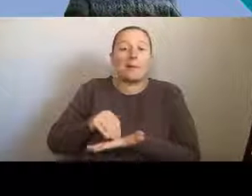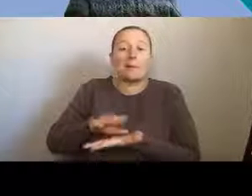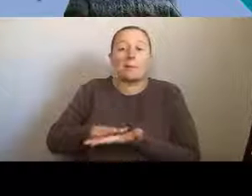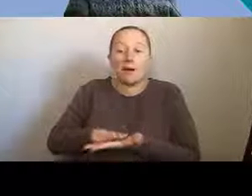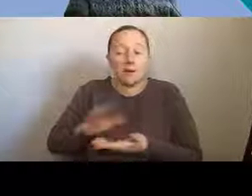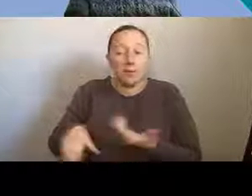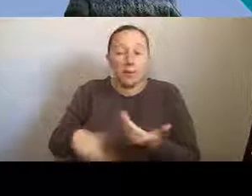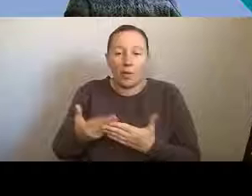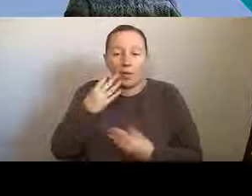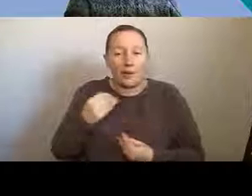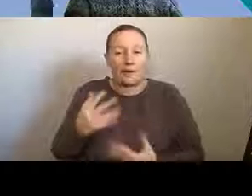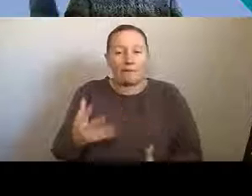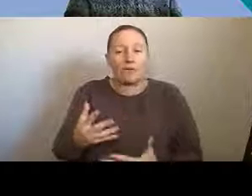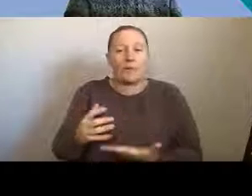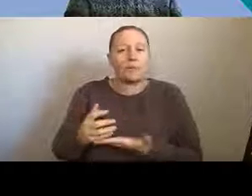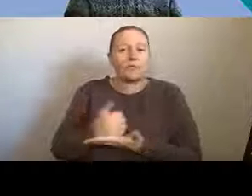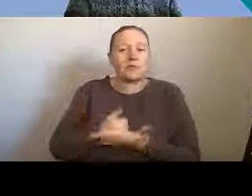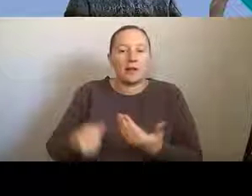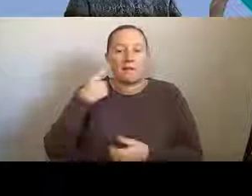was collected for routine clinical care.